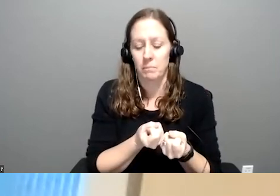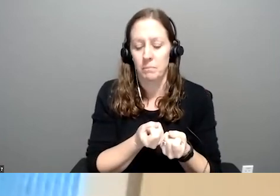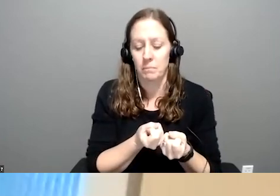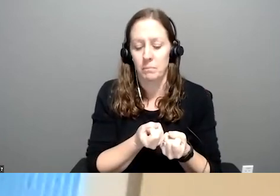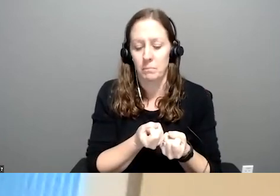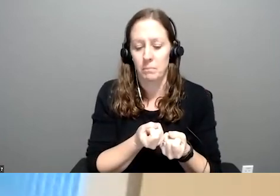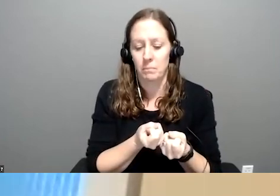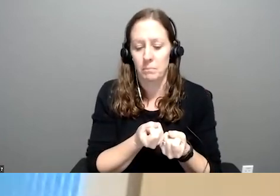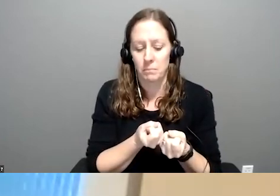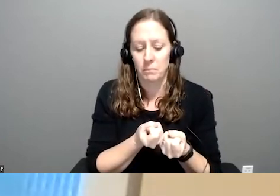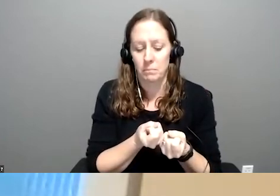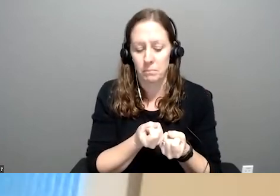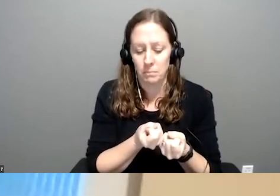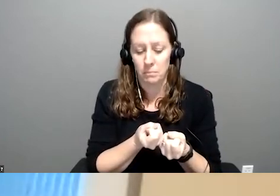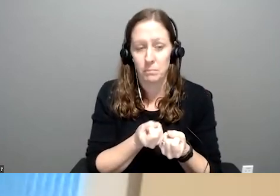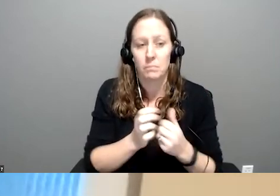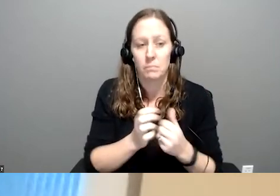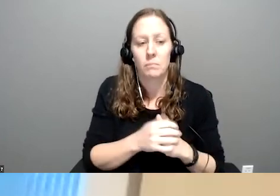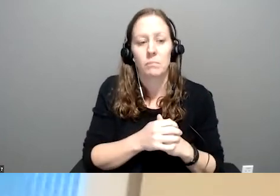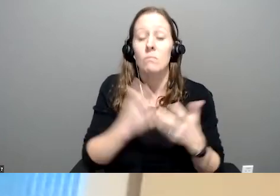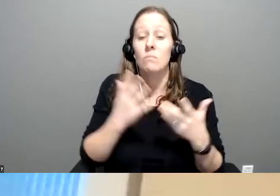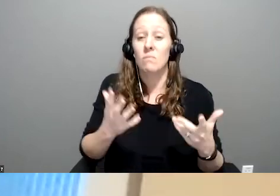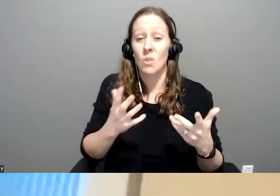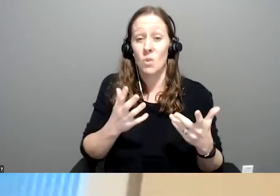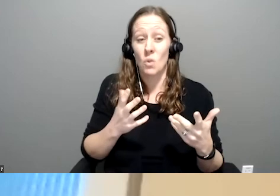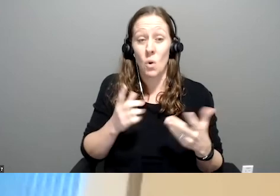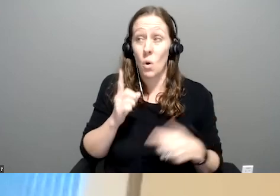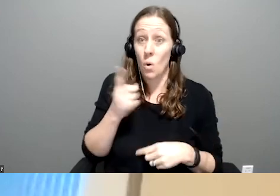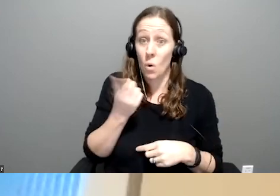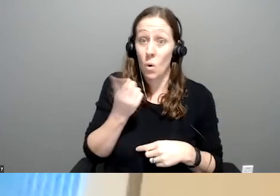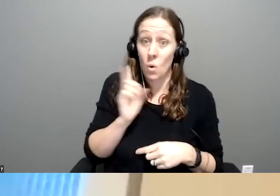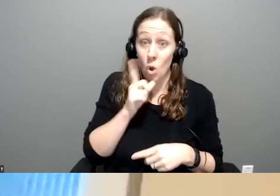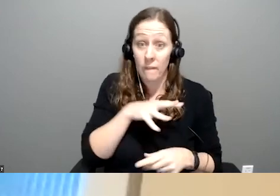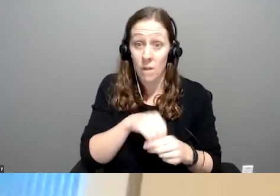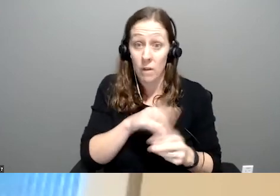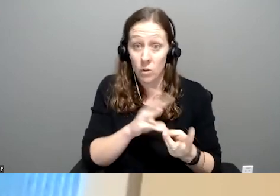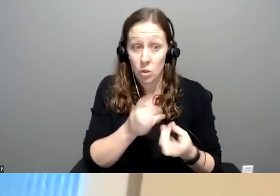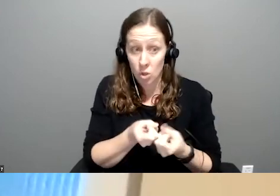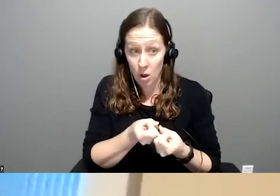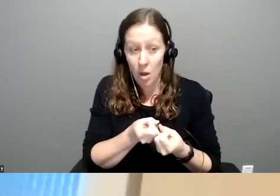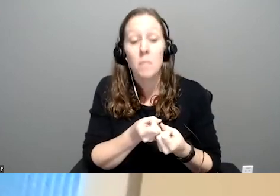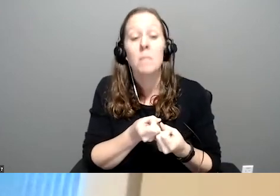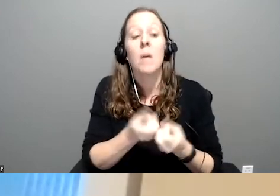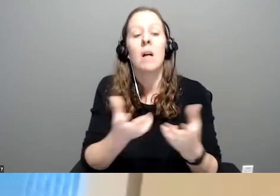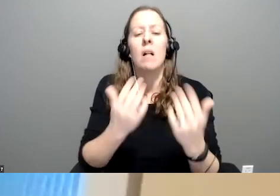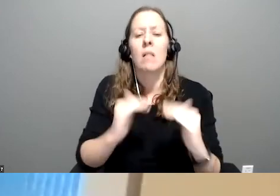So given the participant evaluations, we then looked at recommendations. So we reached